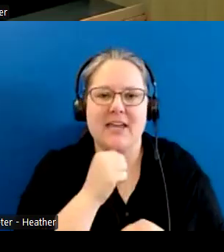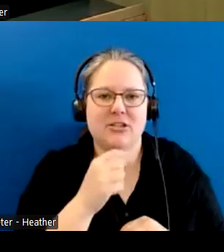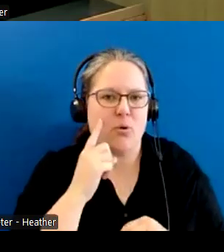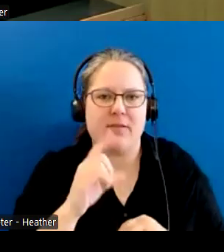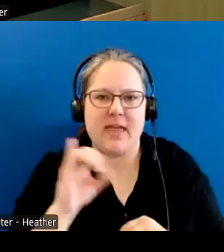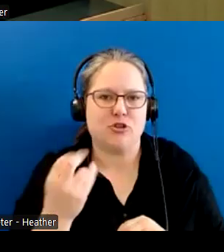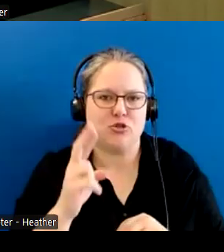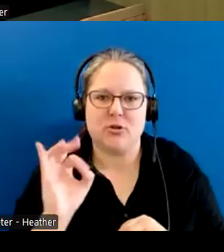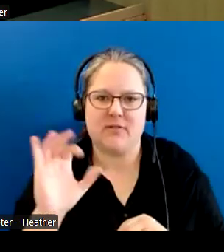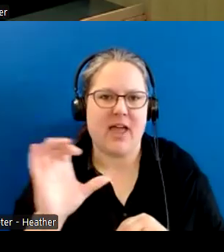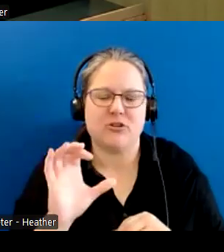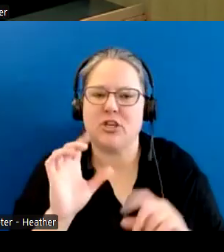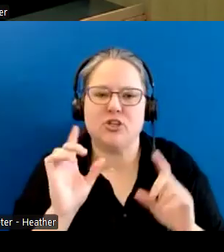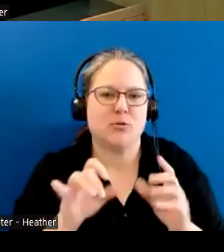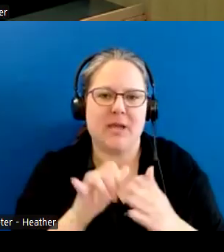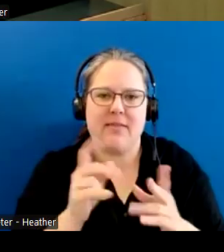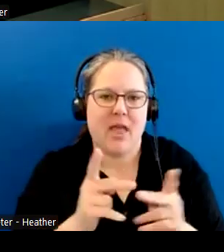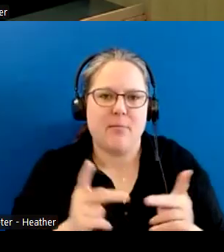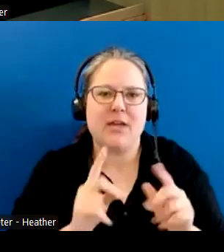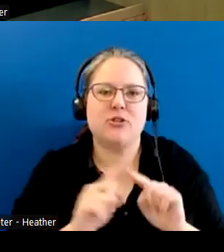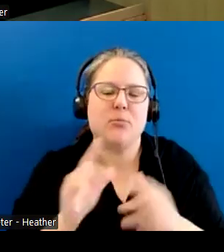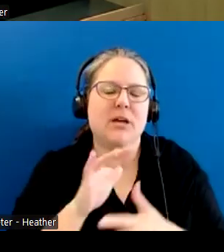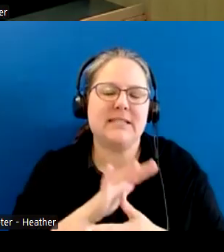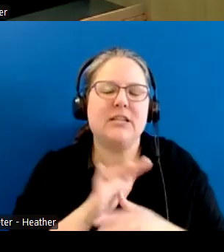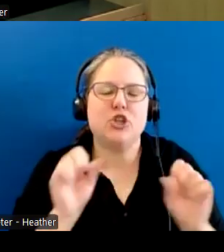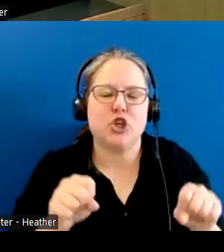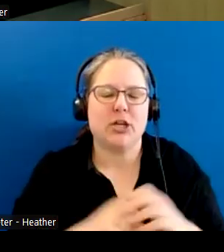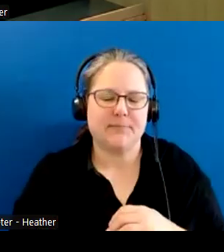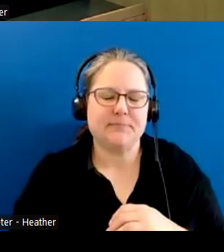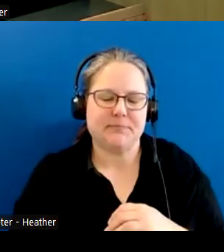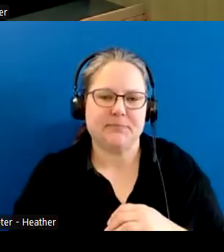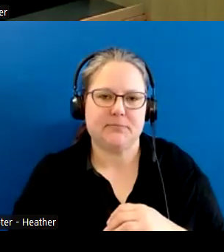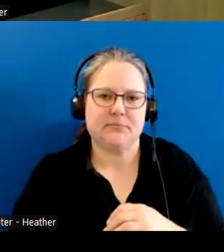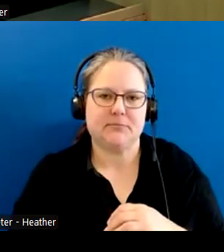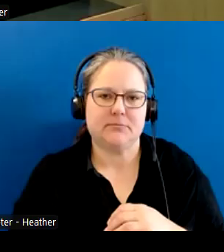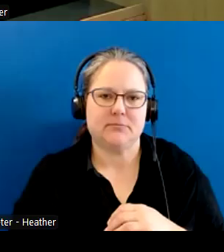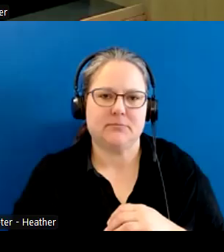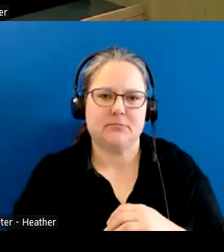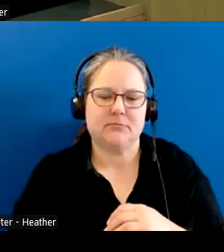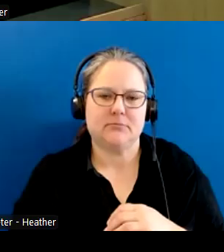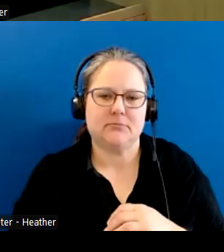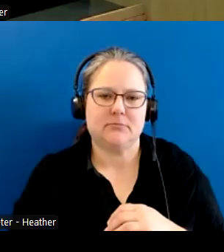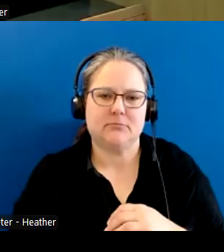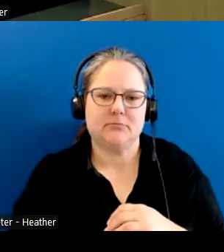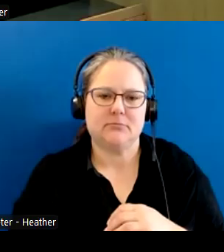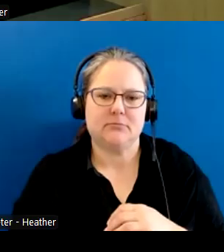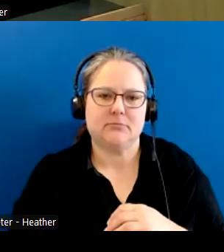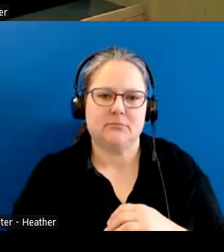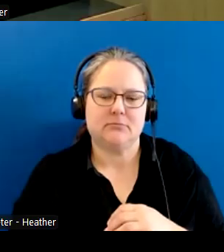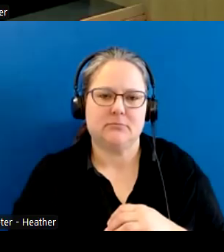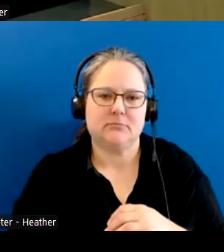junior faculty should put themselves in that position but senior faculty probably could